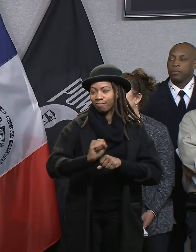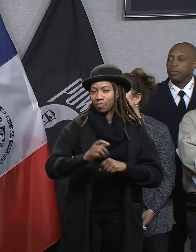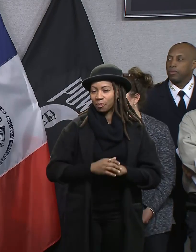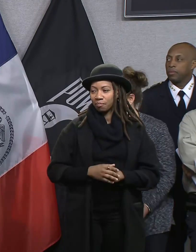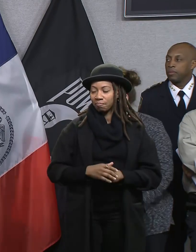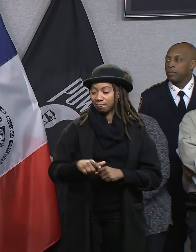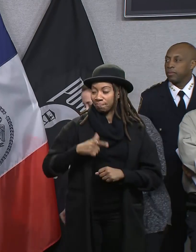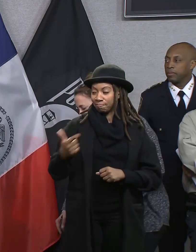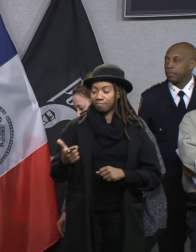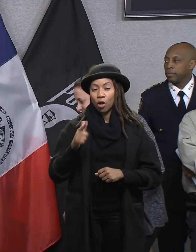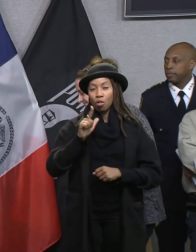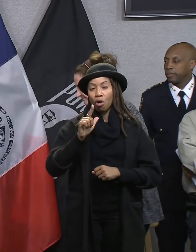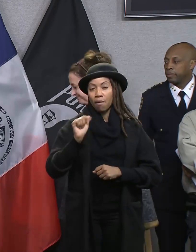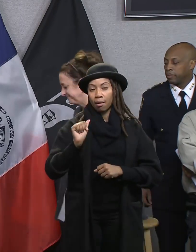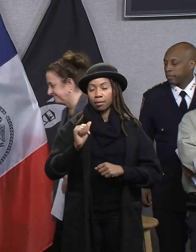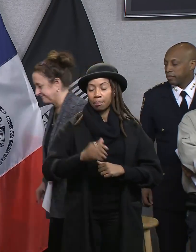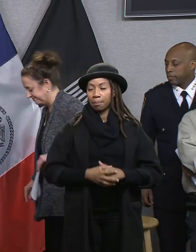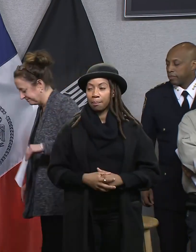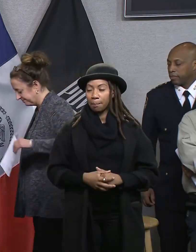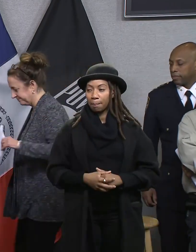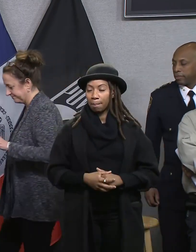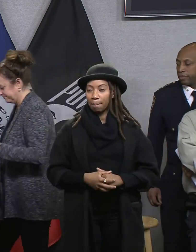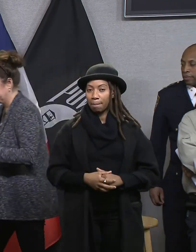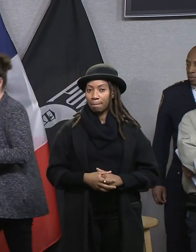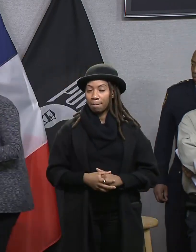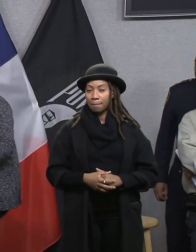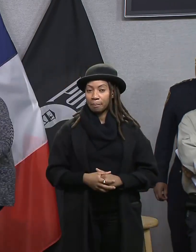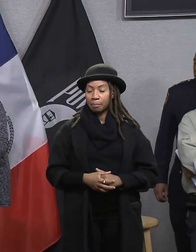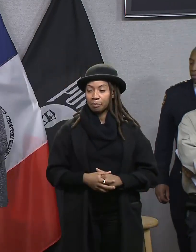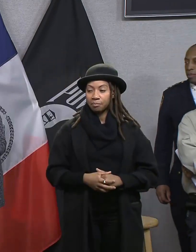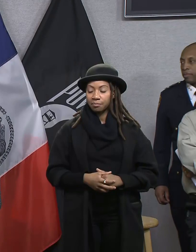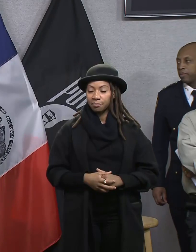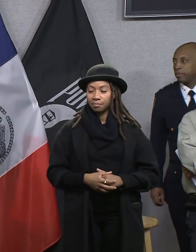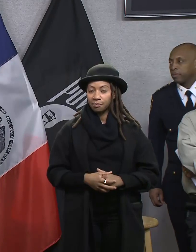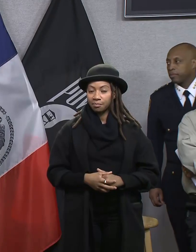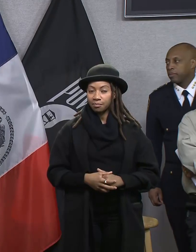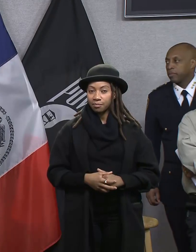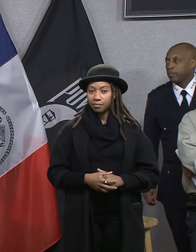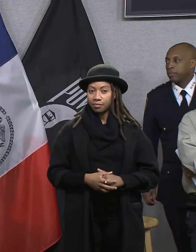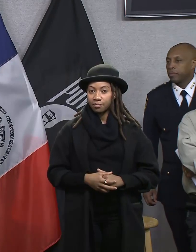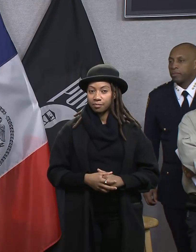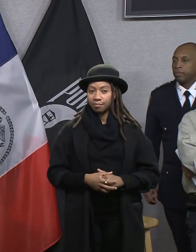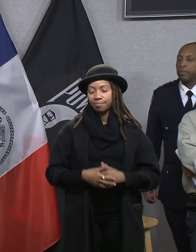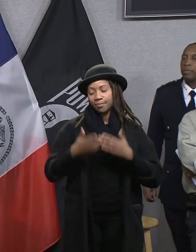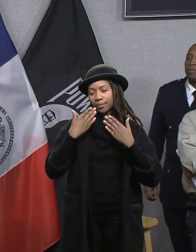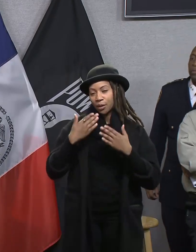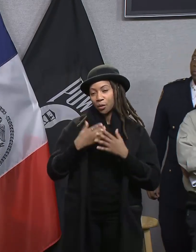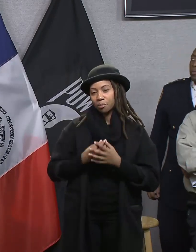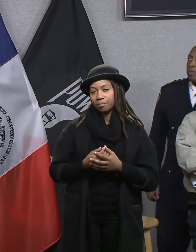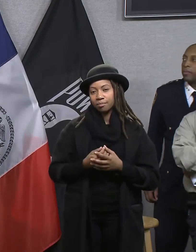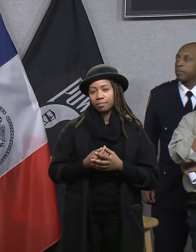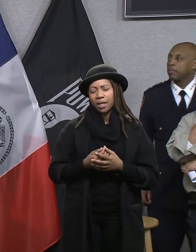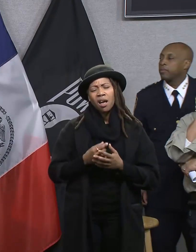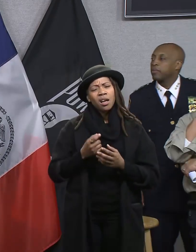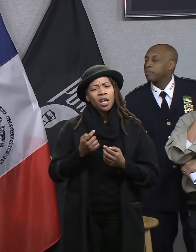WOULD BE OPENING ON TIME AND WE COULD DO THAT EFFECTIVELY. I WANT TO THANK HER FOR THAT HARD WORK. DETPUAYY MO R